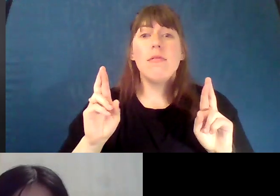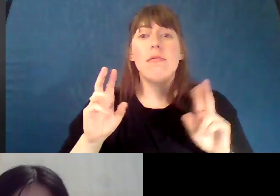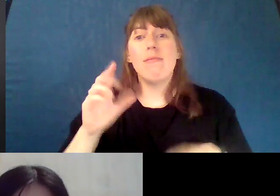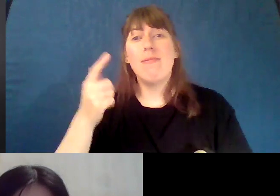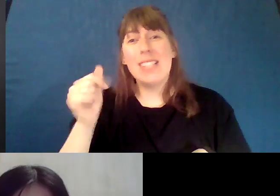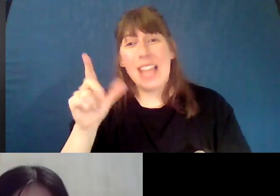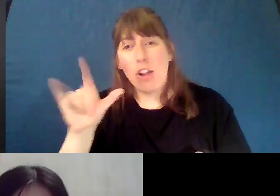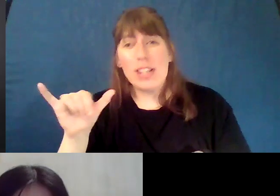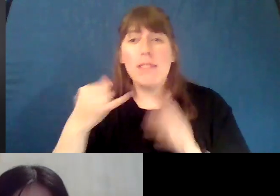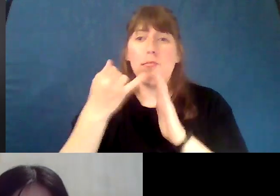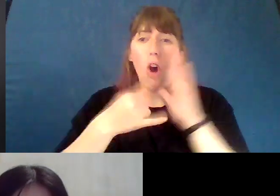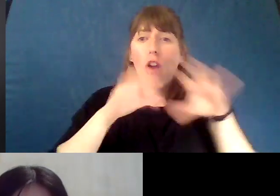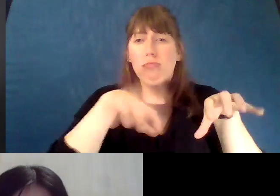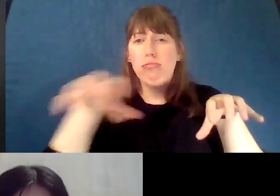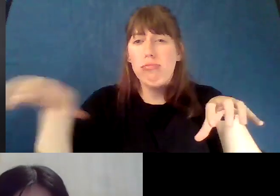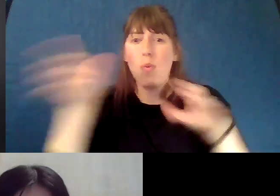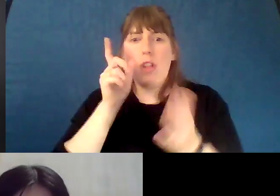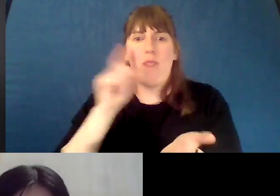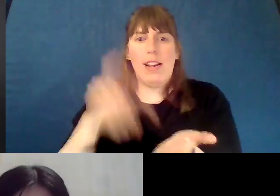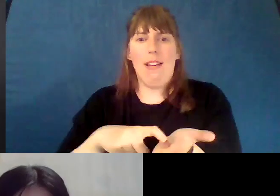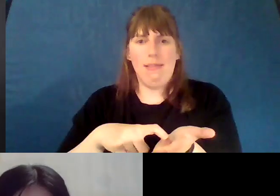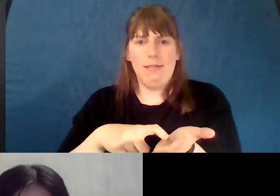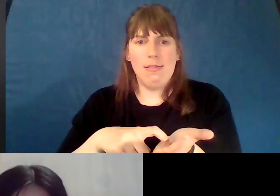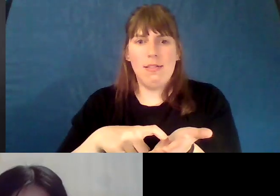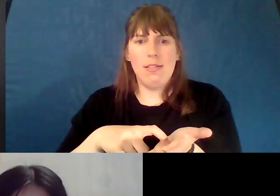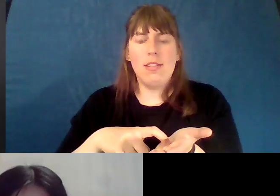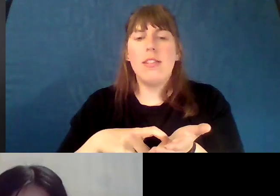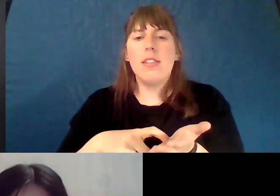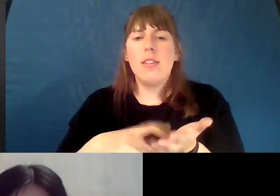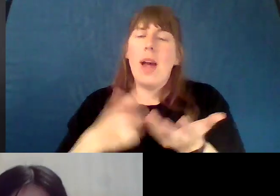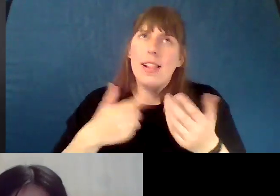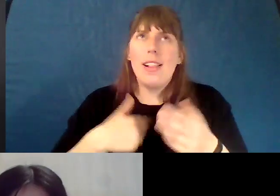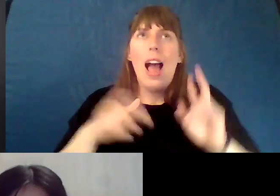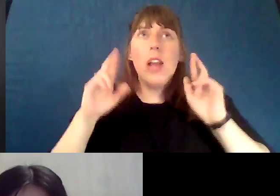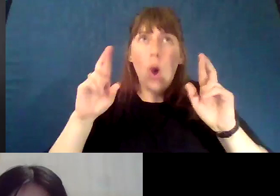that the way they are, institutions can kind of, I hope institutions can recognize that